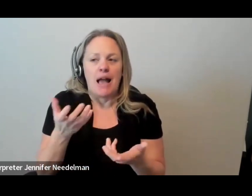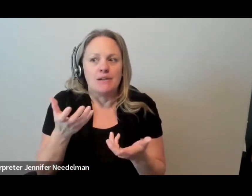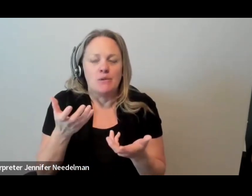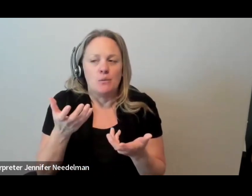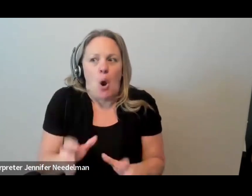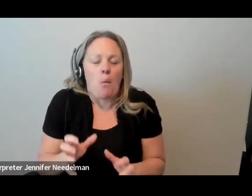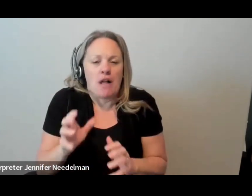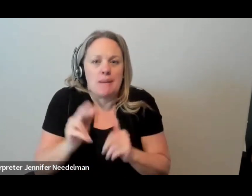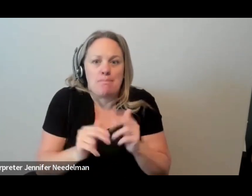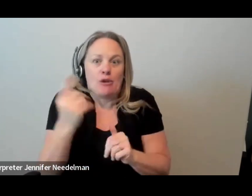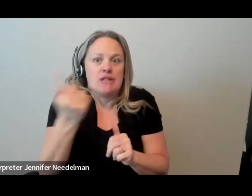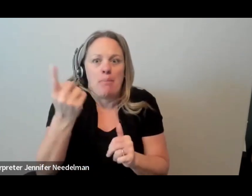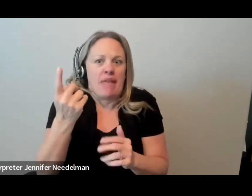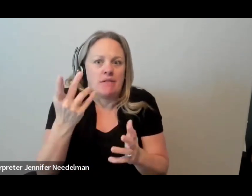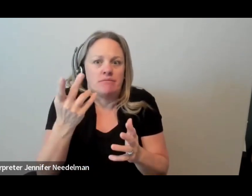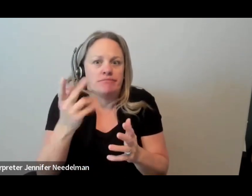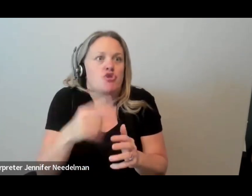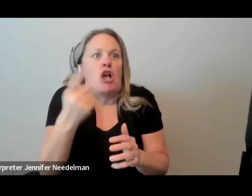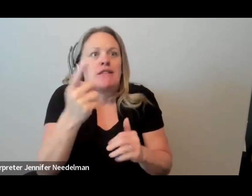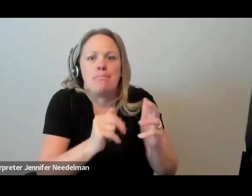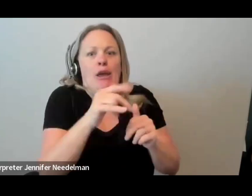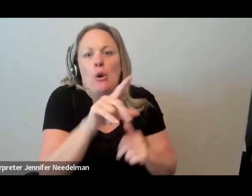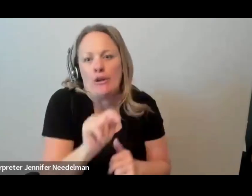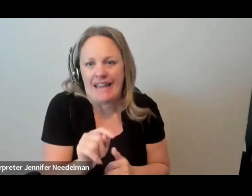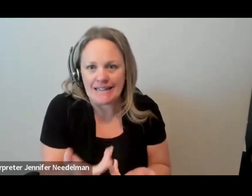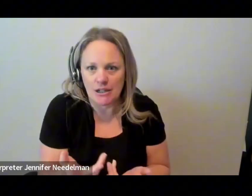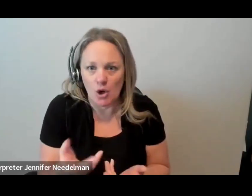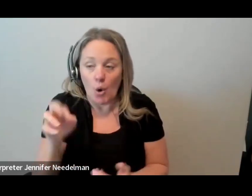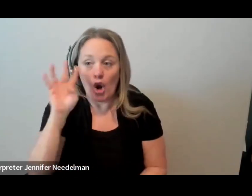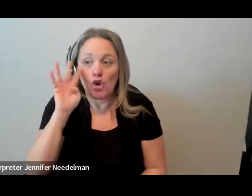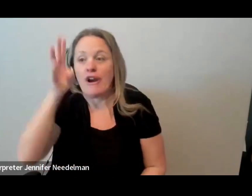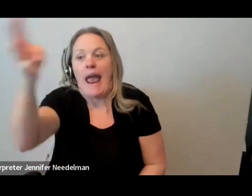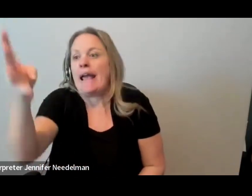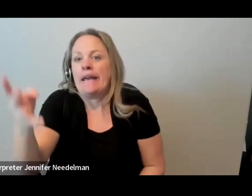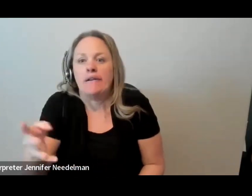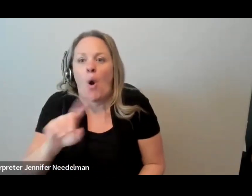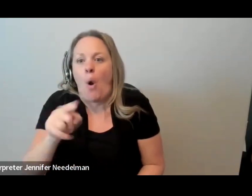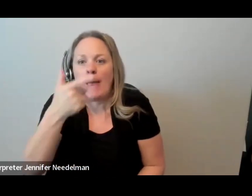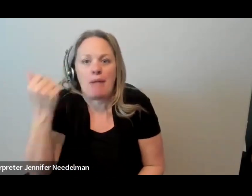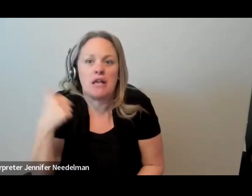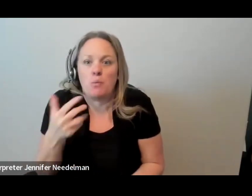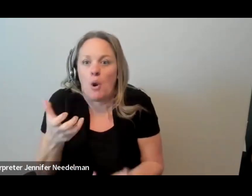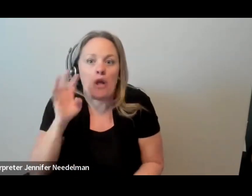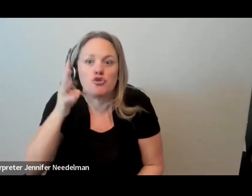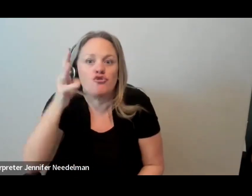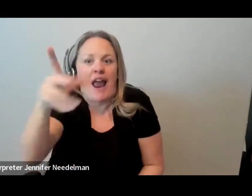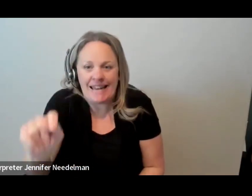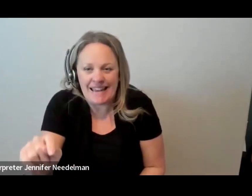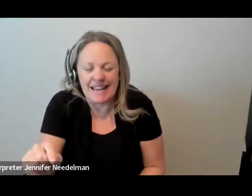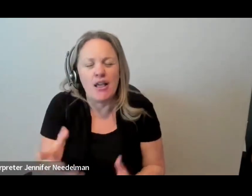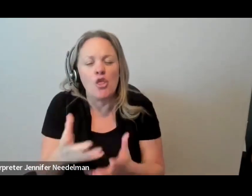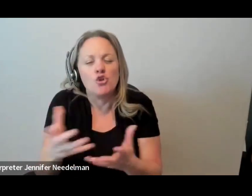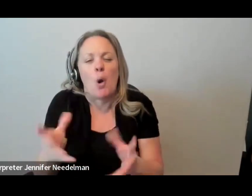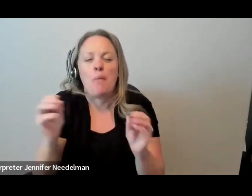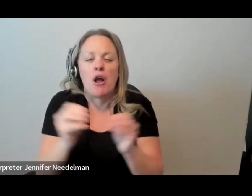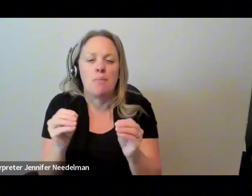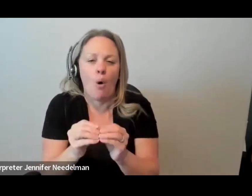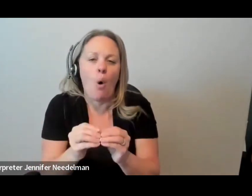something, create something just to create it or create a company just to create it. I think it's, there's so much more that comes with that.